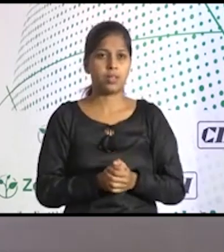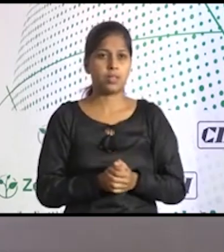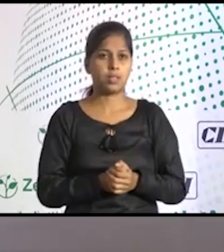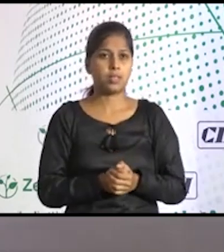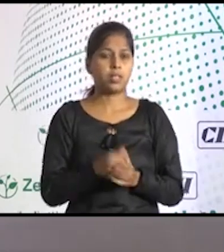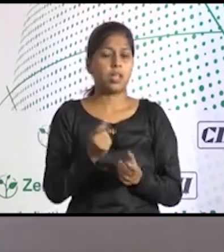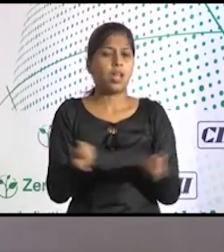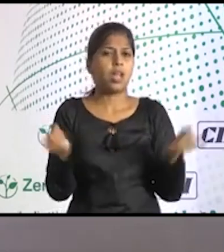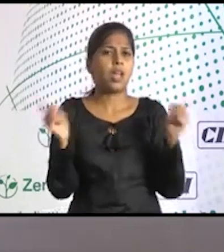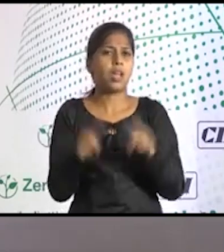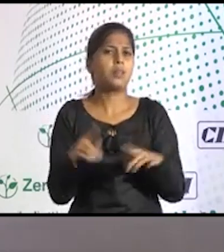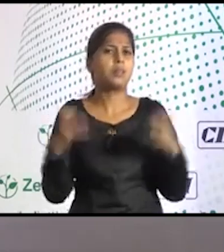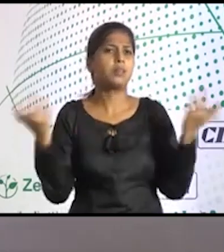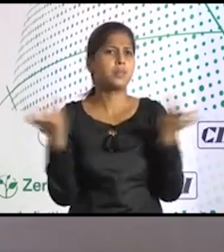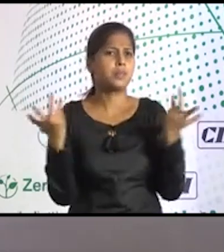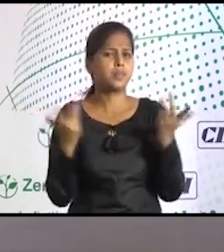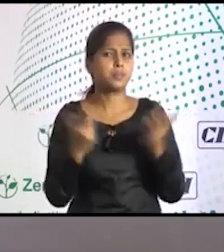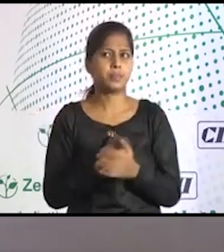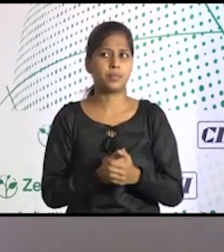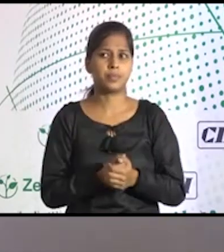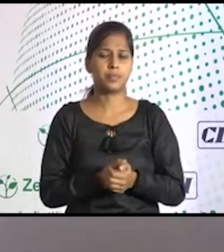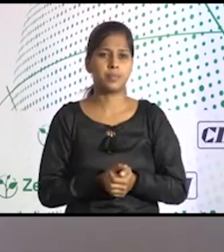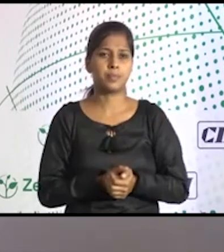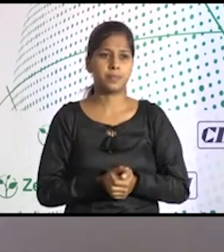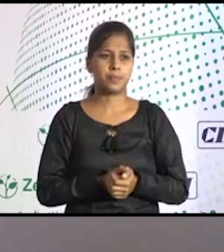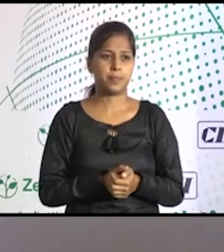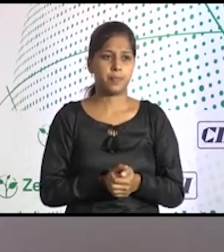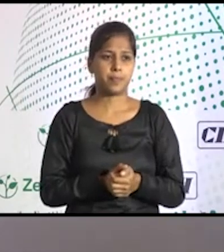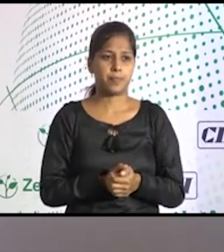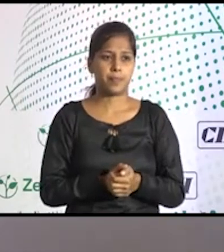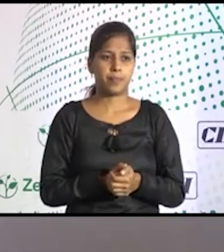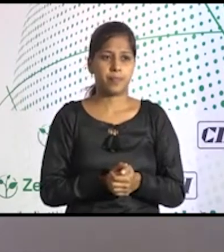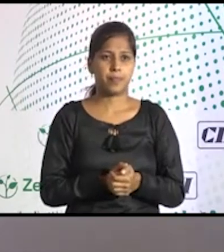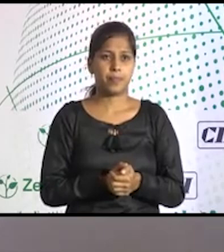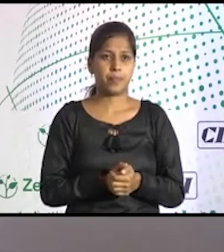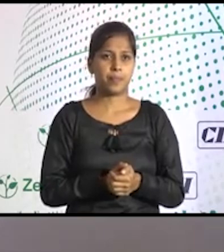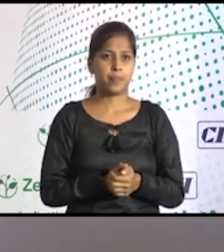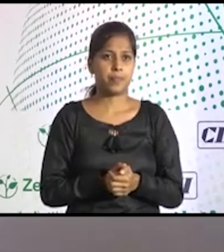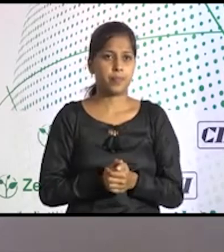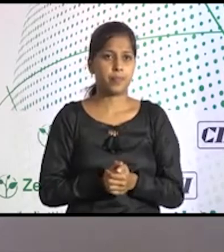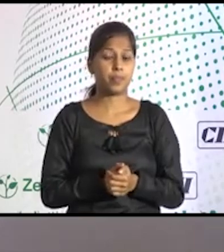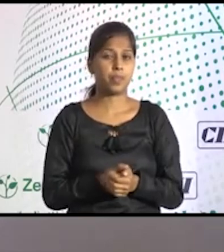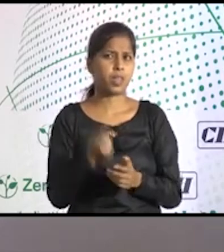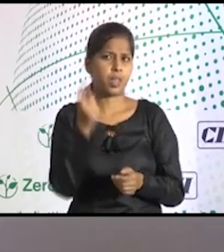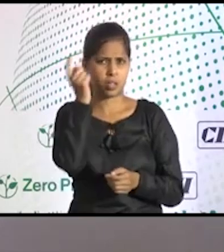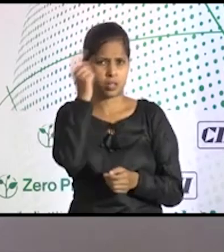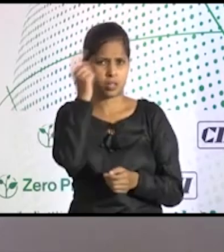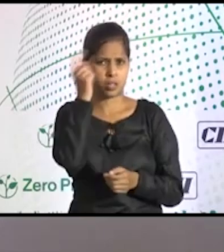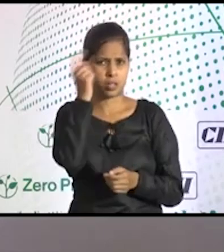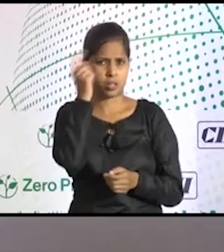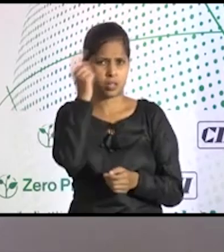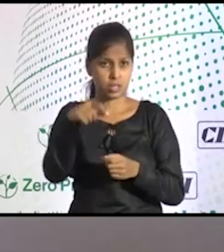with where you are to then to where it can go to protect. And then finally, I think our exit is going to come from